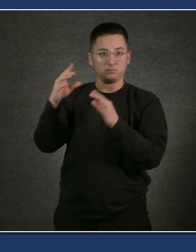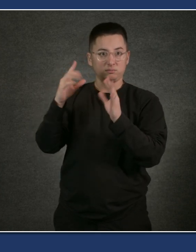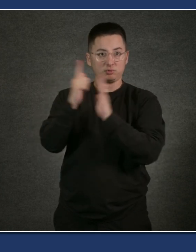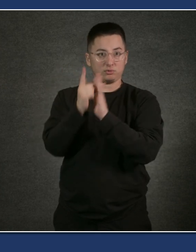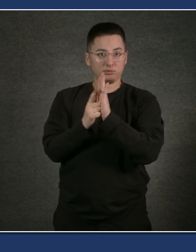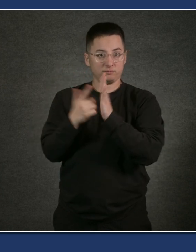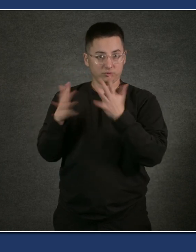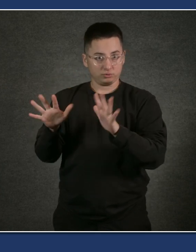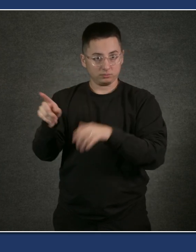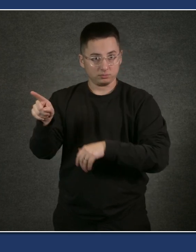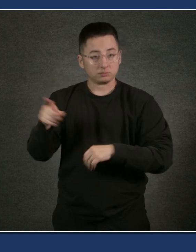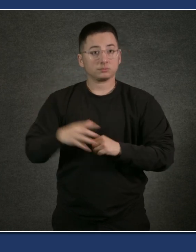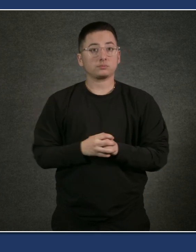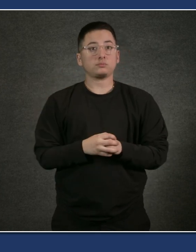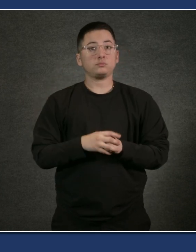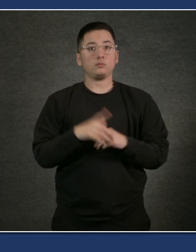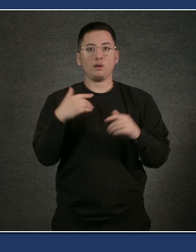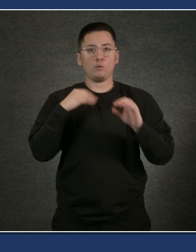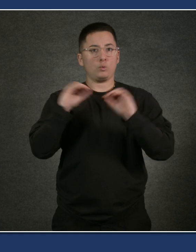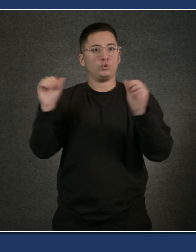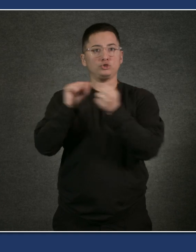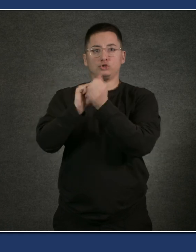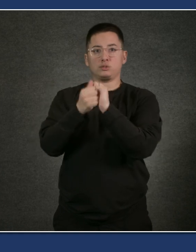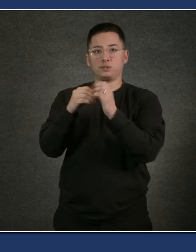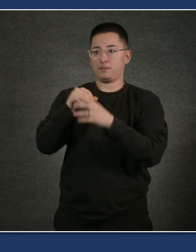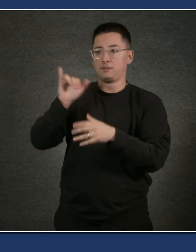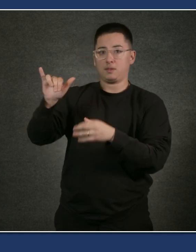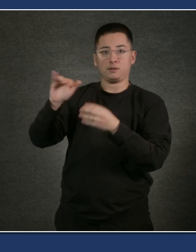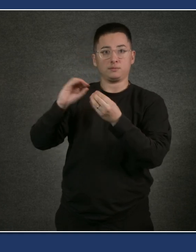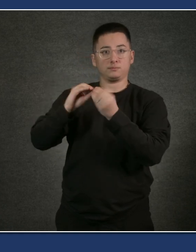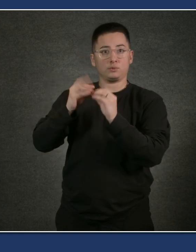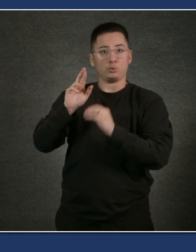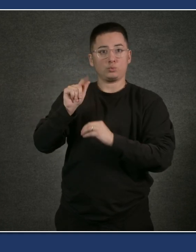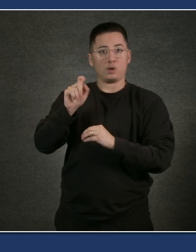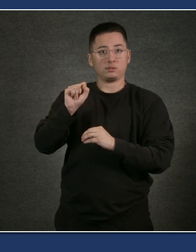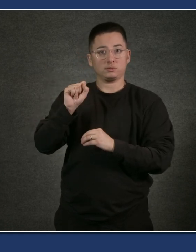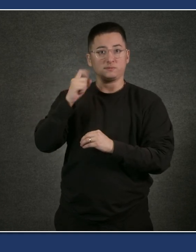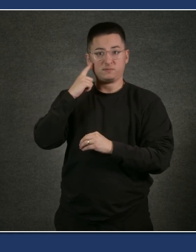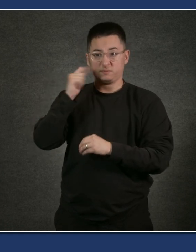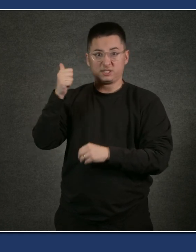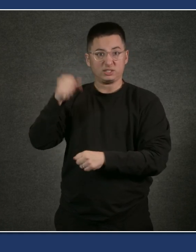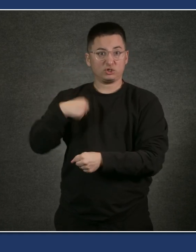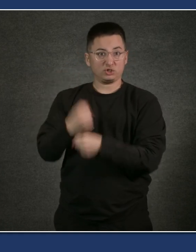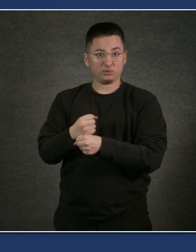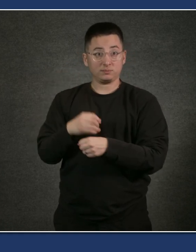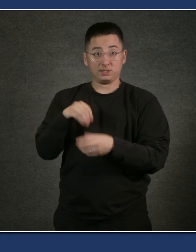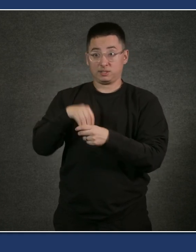Yet in those 10 years, the cost of everything has increased exponentially.